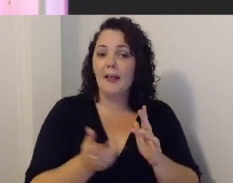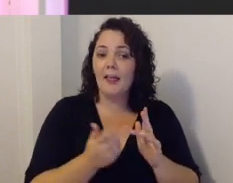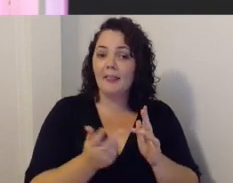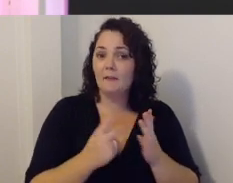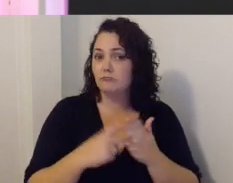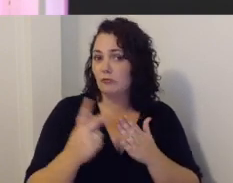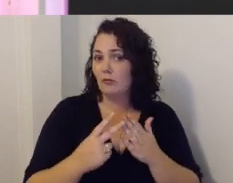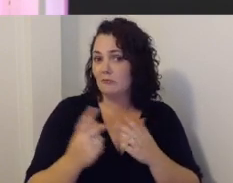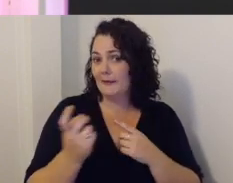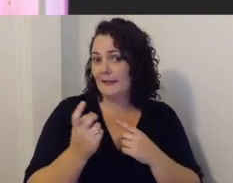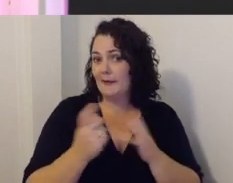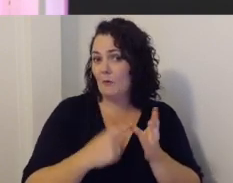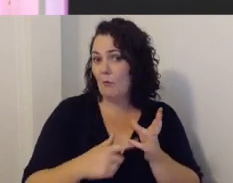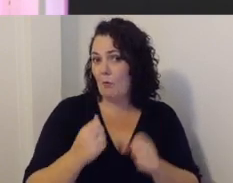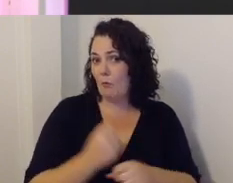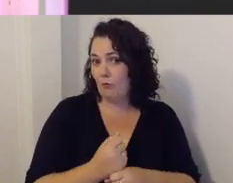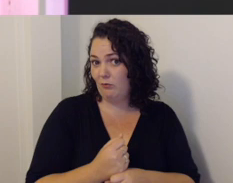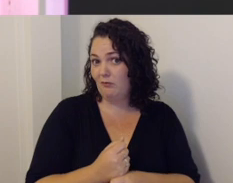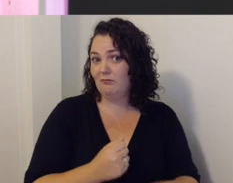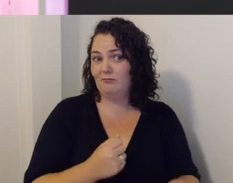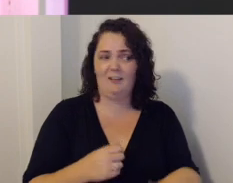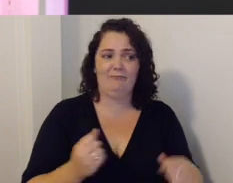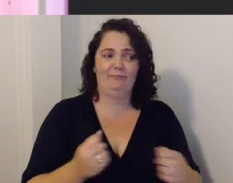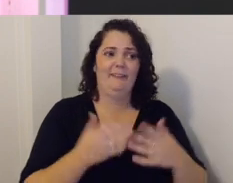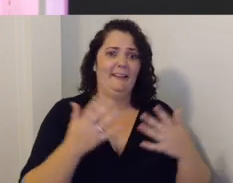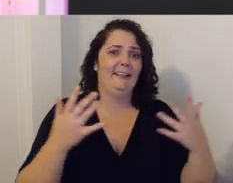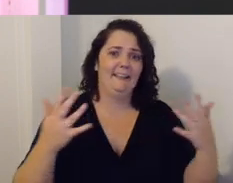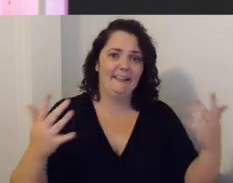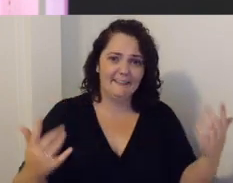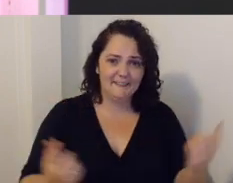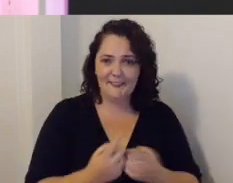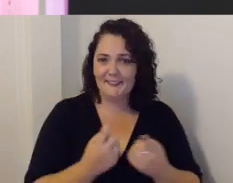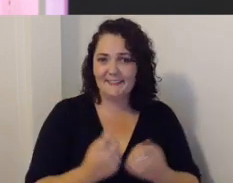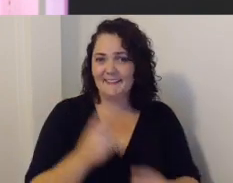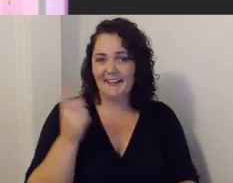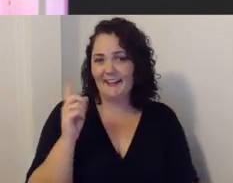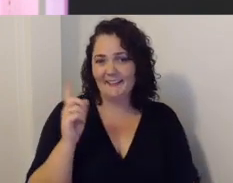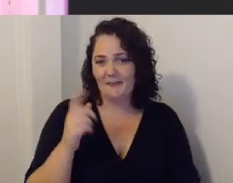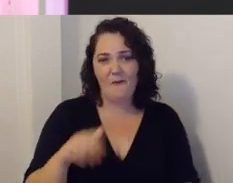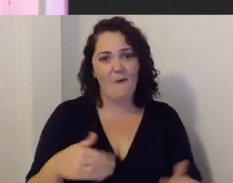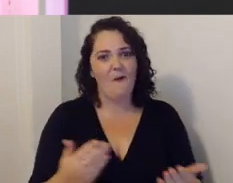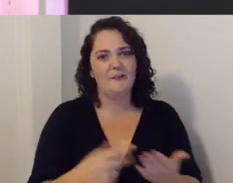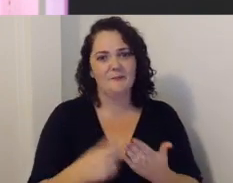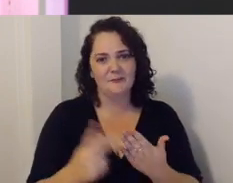in August and so there's so many wonderful things going on and of course we have exceptional models